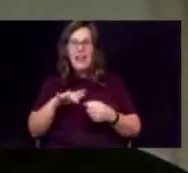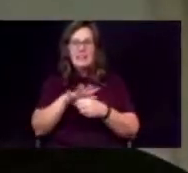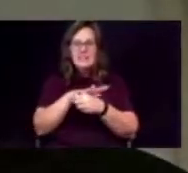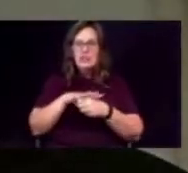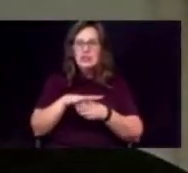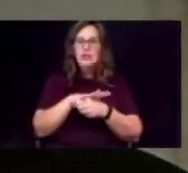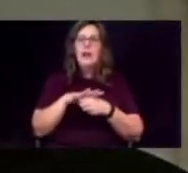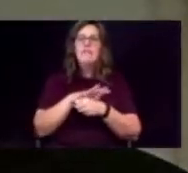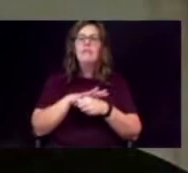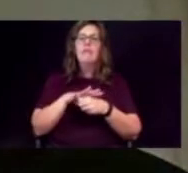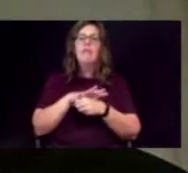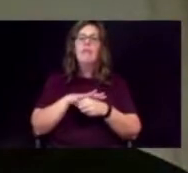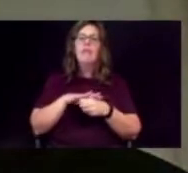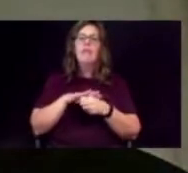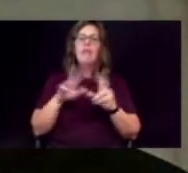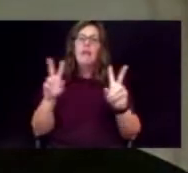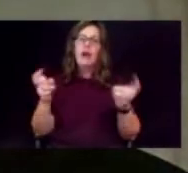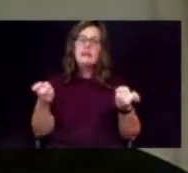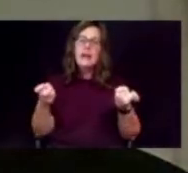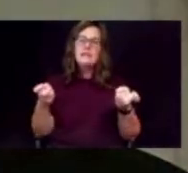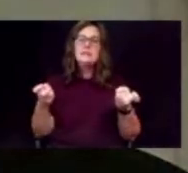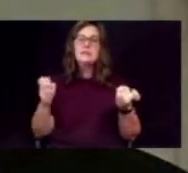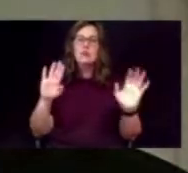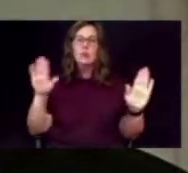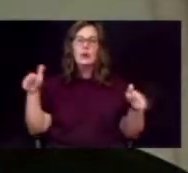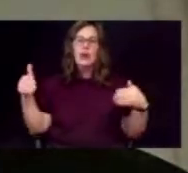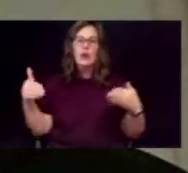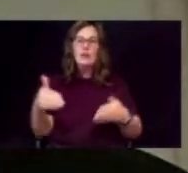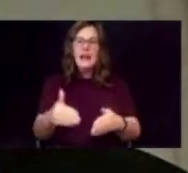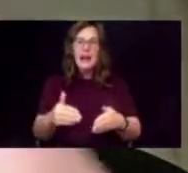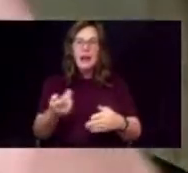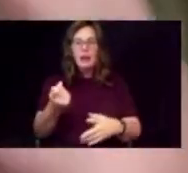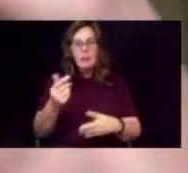um to to narrow down a little bit more specifically like the jewish community in